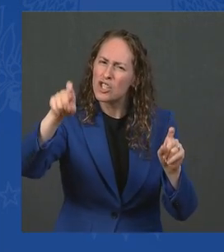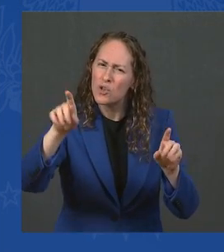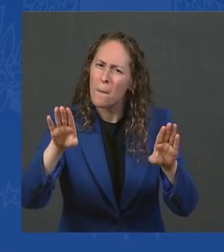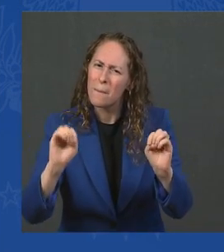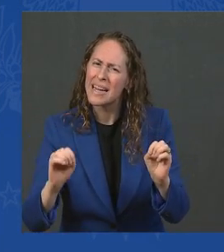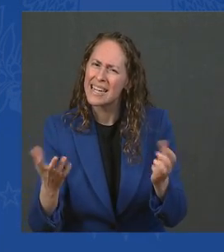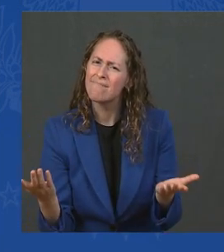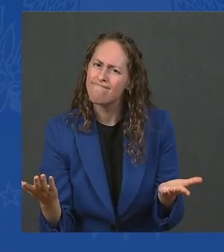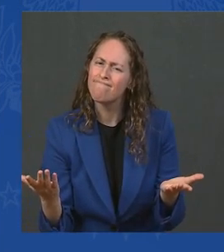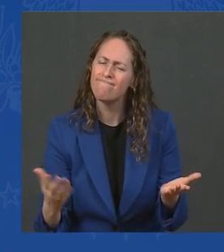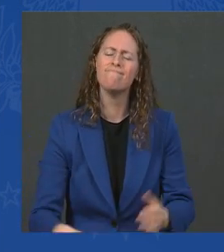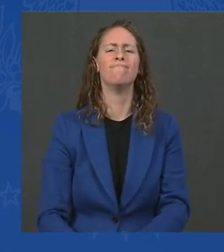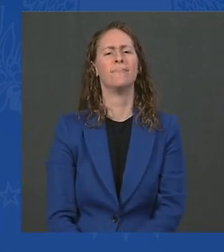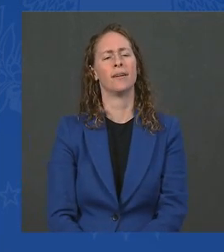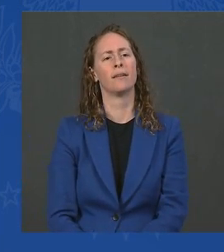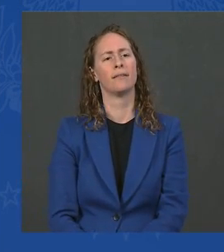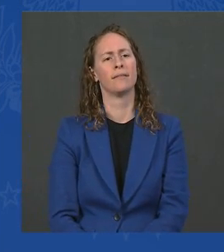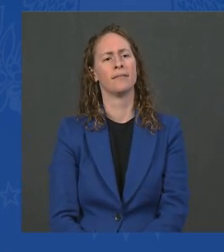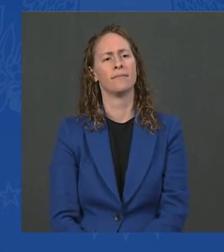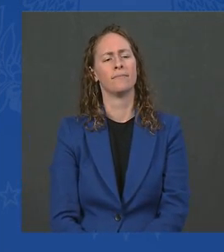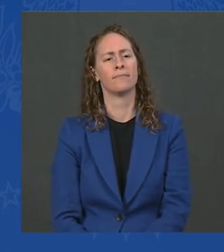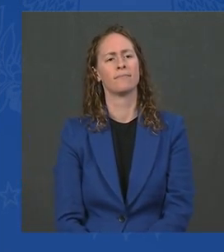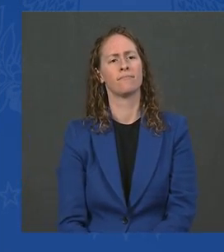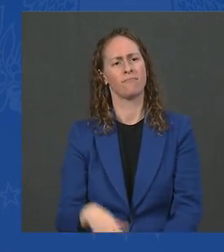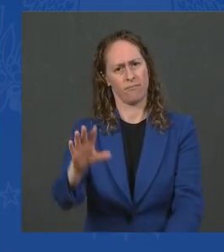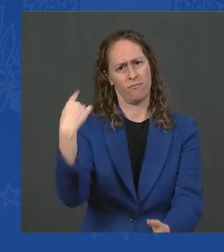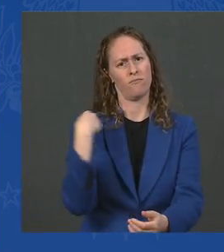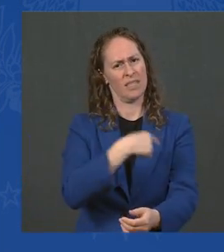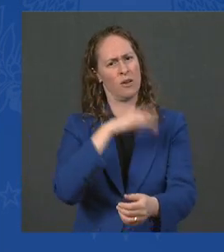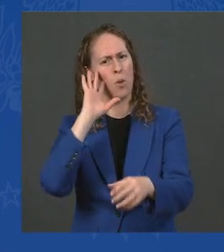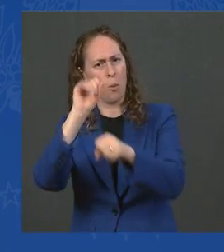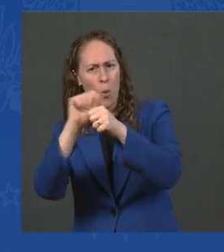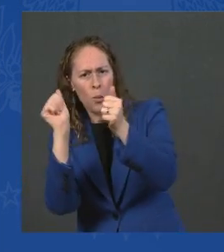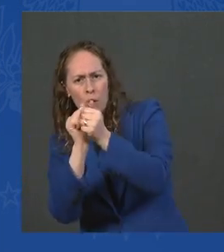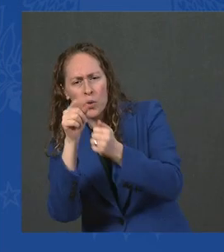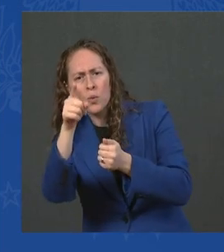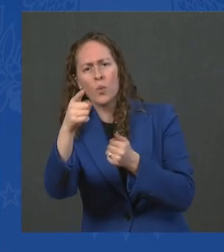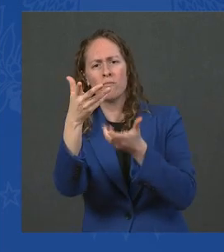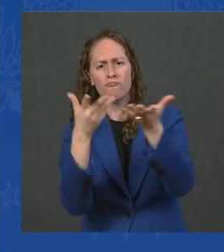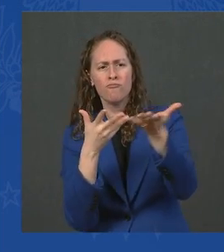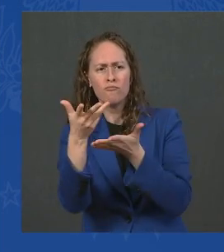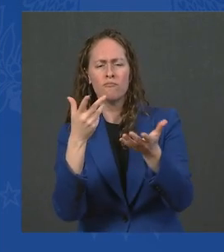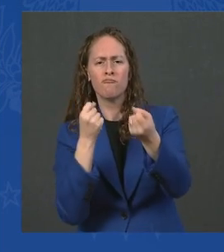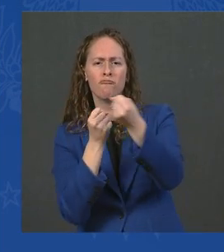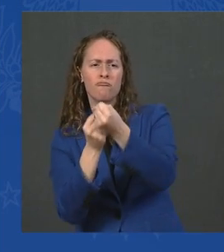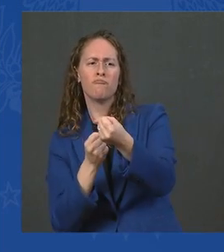And we are going to partner with you because we can't always know what the future holds,